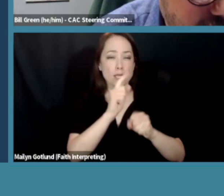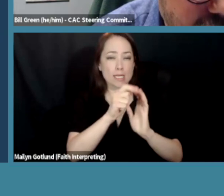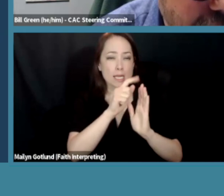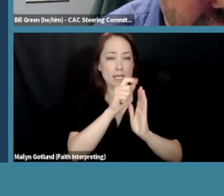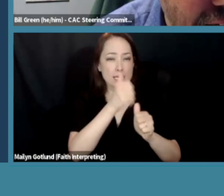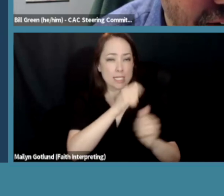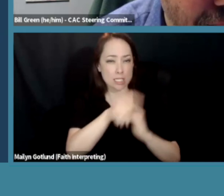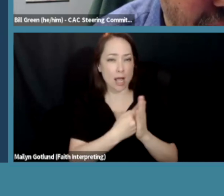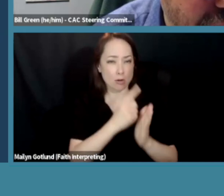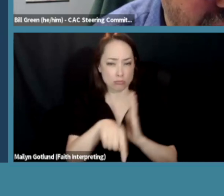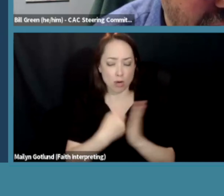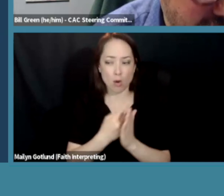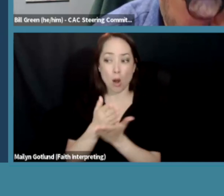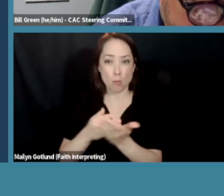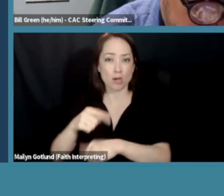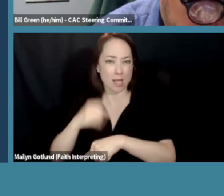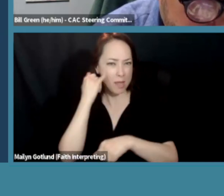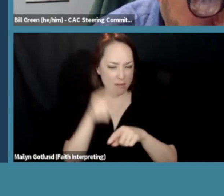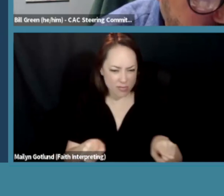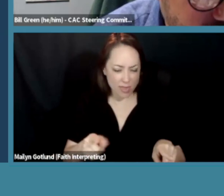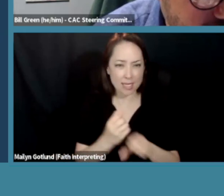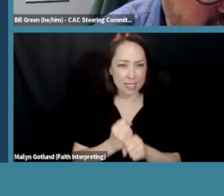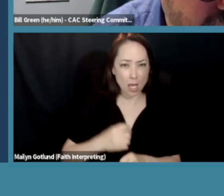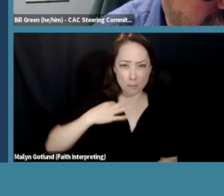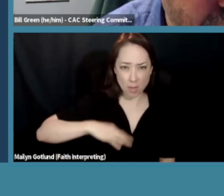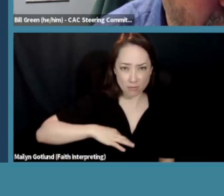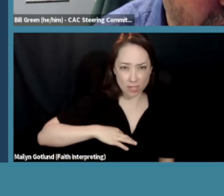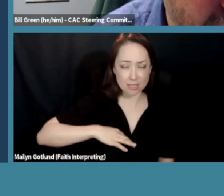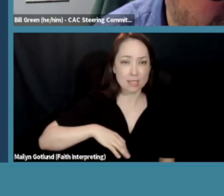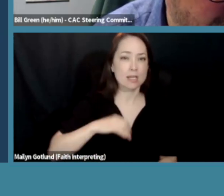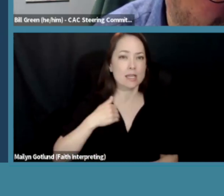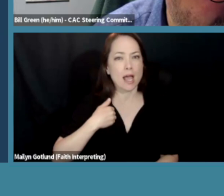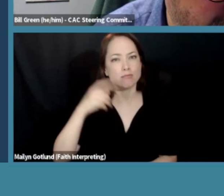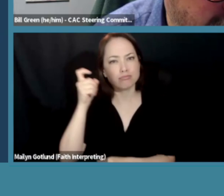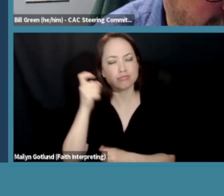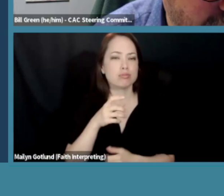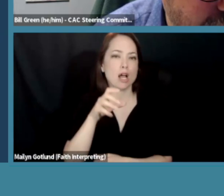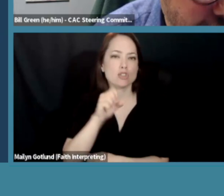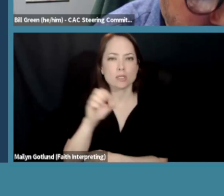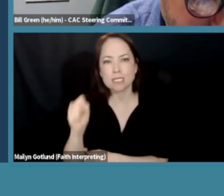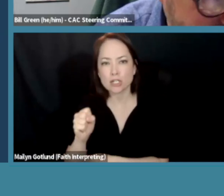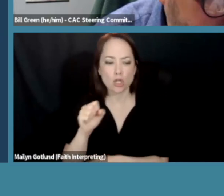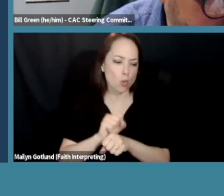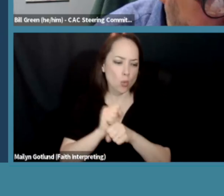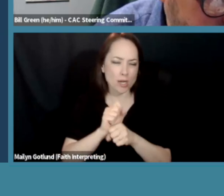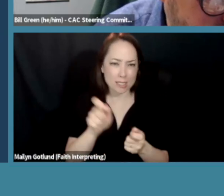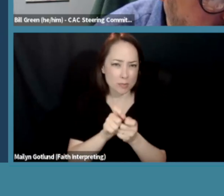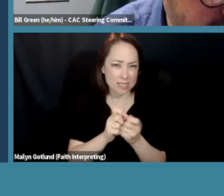if they receive any benefits like disability, social security, and working a certain number of hours would jeopardize any of those benefits.